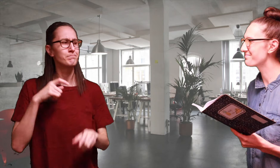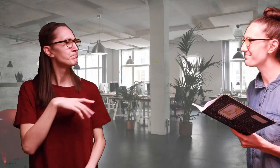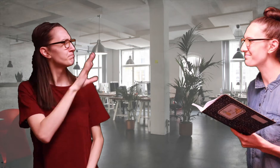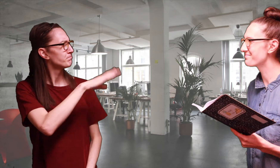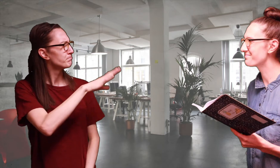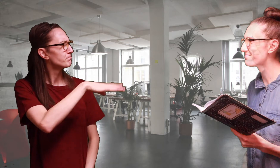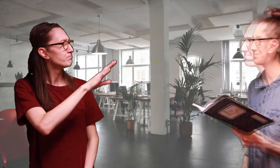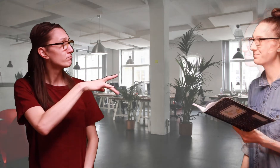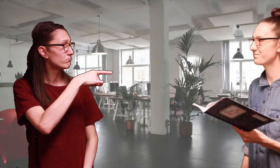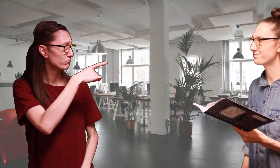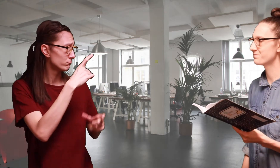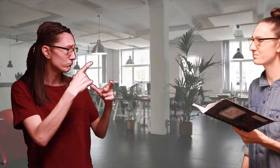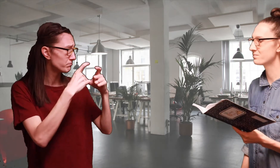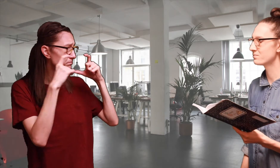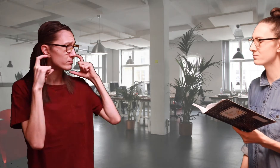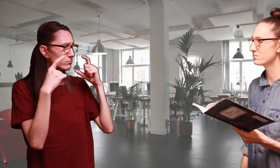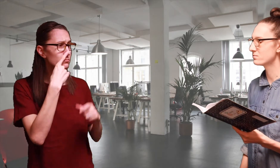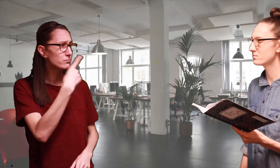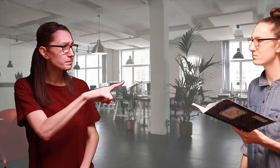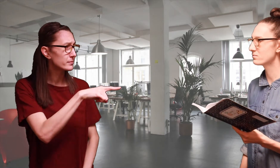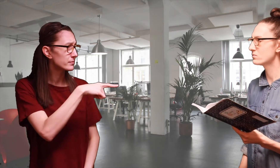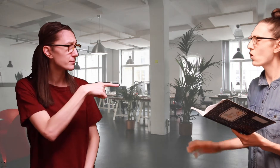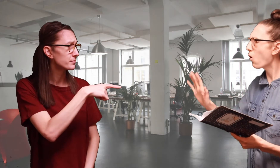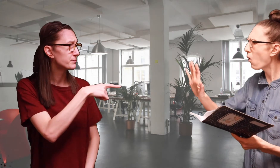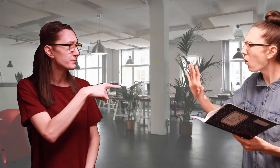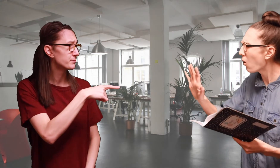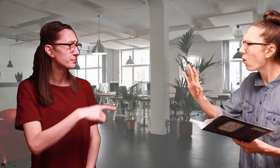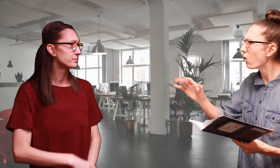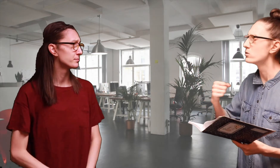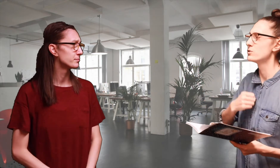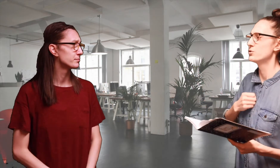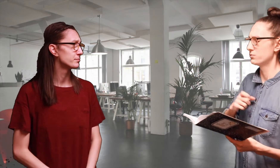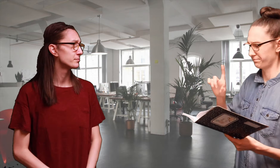Excuse me. Would you mind putting on your mask? Oh! Sorry